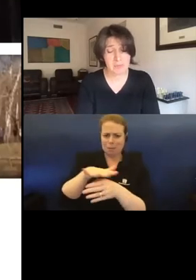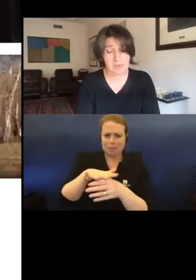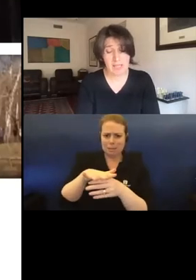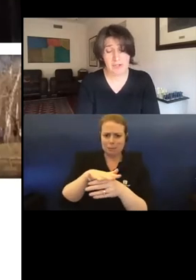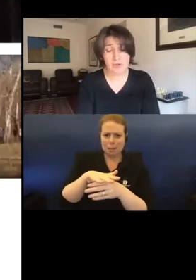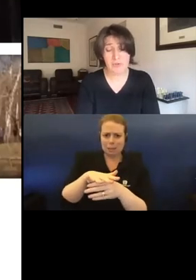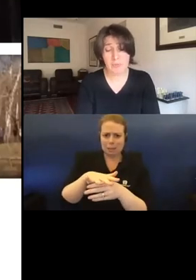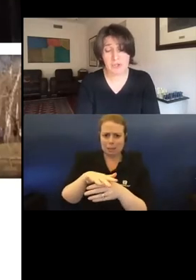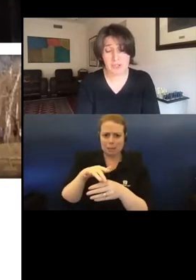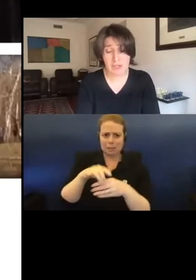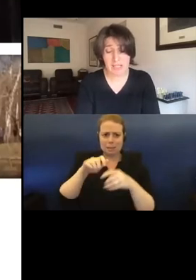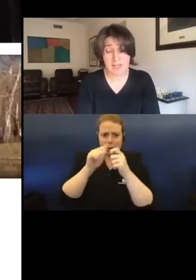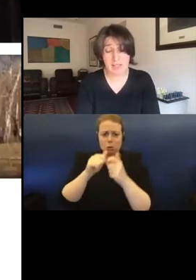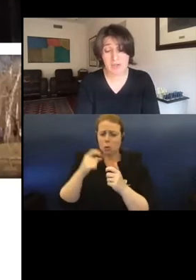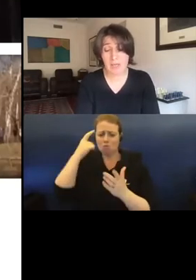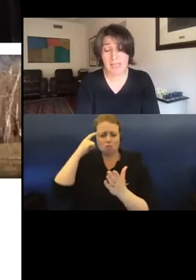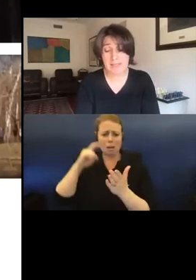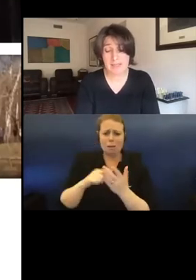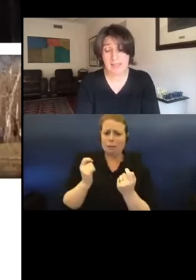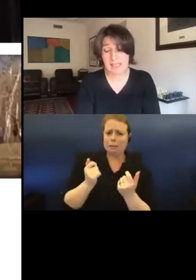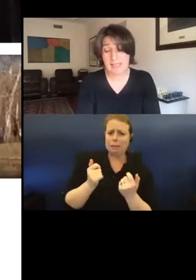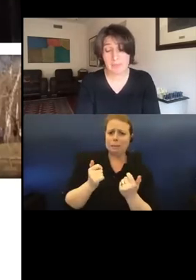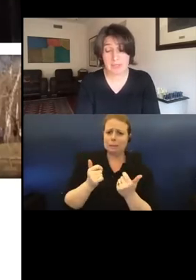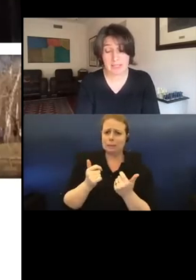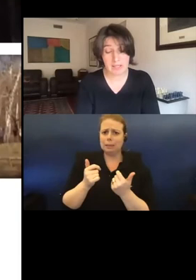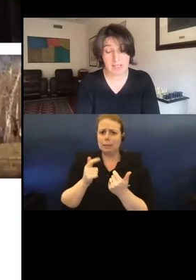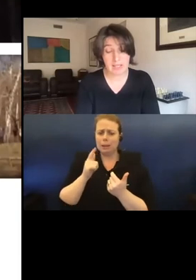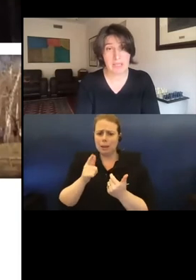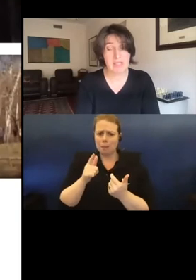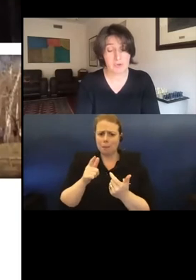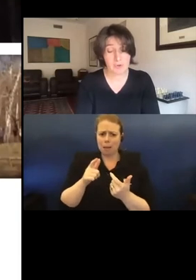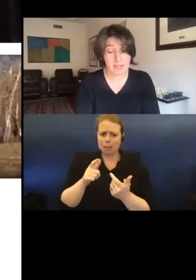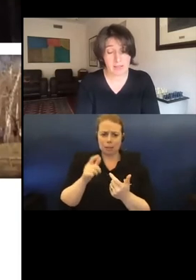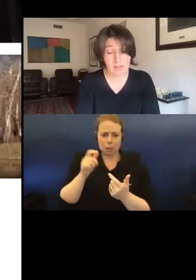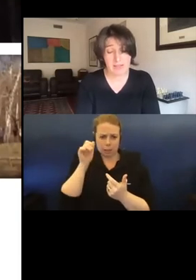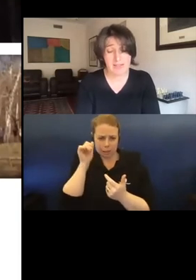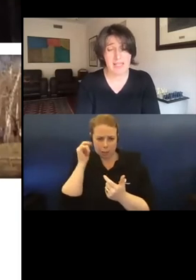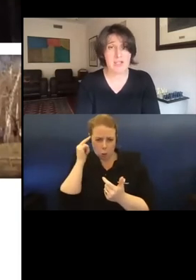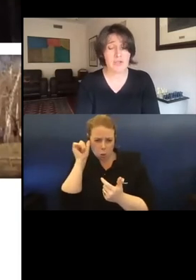and uniformly generic it is hard to place it in any particular time and country this is actually a